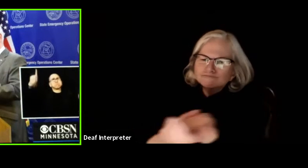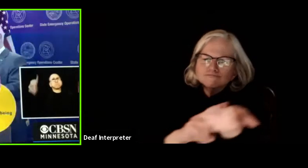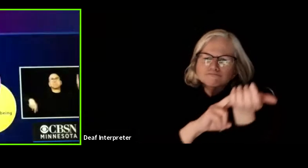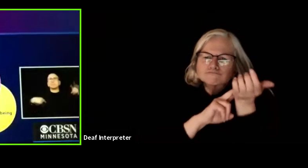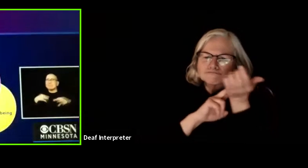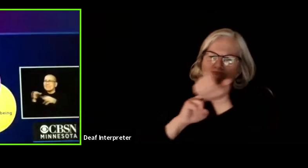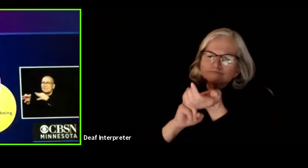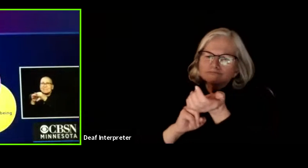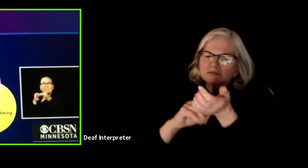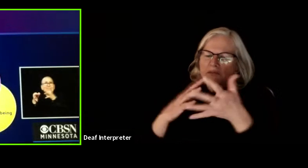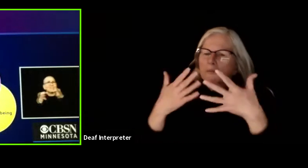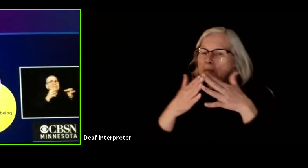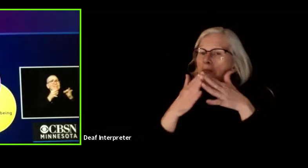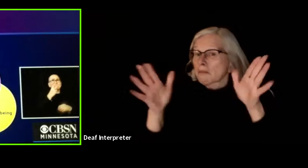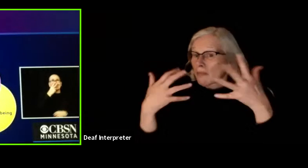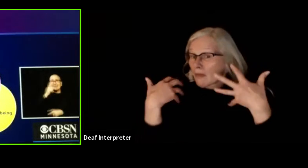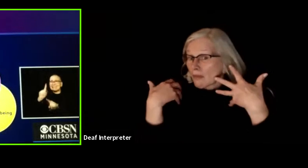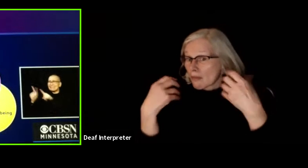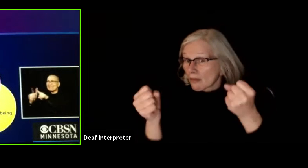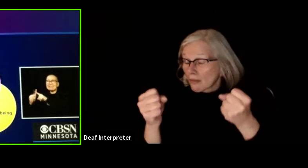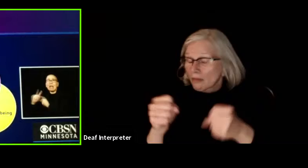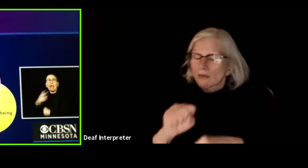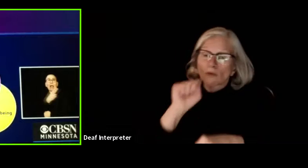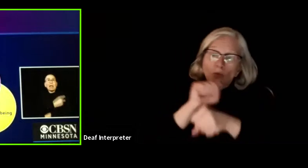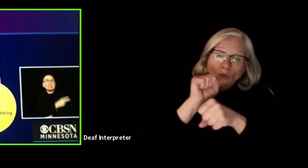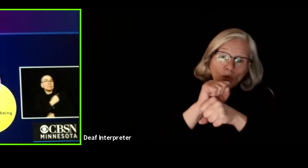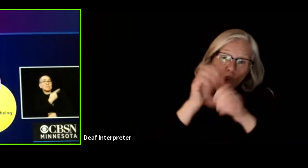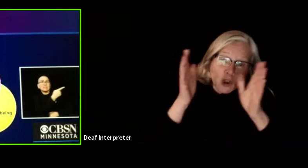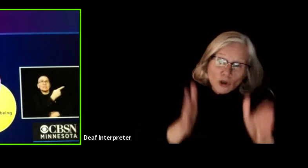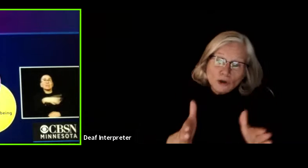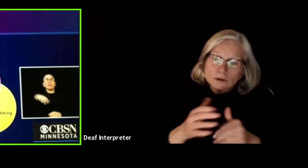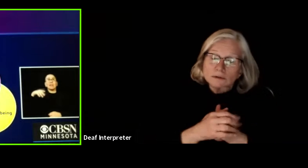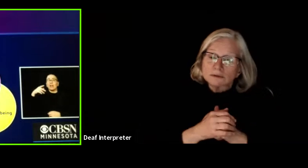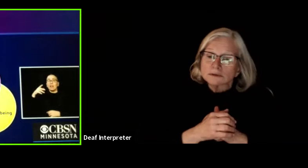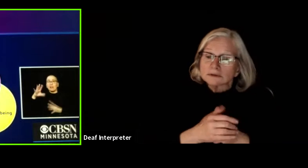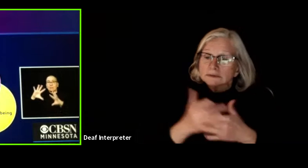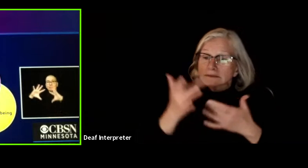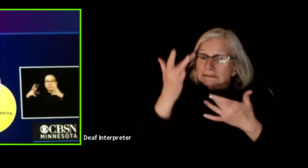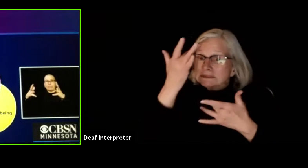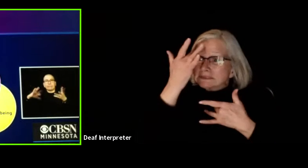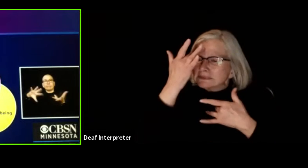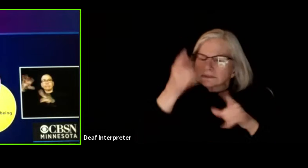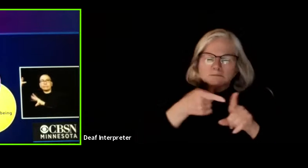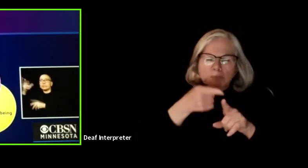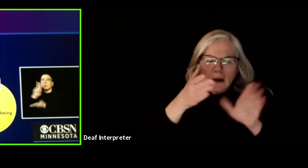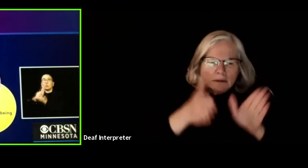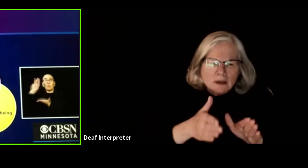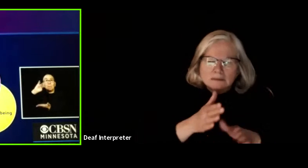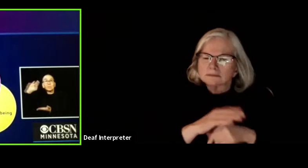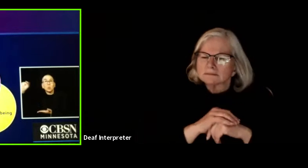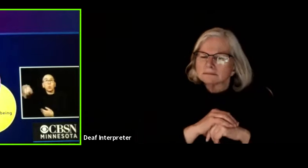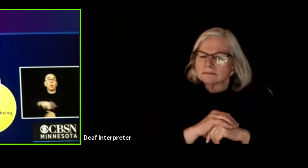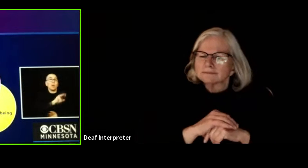WE TALKED TO THE EPIDEMIOLOGIST HE IS AT THE UNIVERSITY OF MINNESOTA, THE MAYO CLINIC, THE MINNESOTA DEPARTMENT OF HEALTH. WE HIMSELF TALKED TO THE BUSINESS COMMUNITY, FOLKS WHO